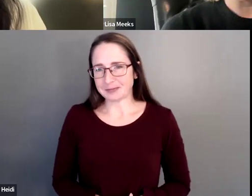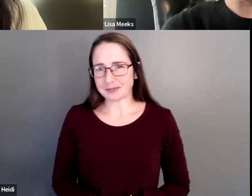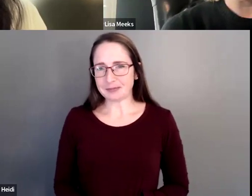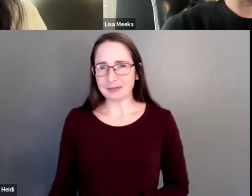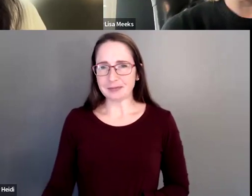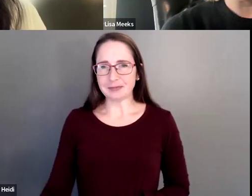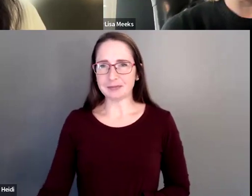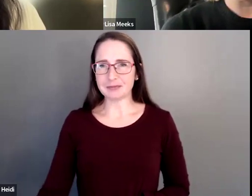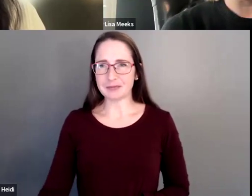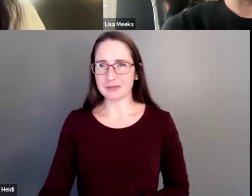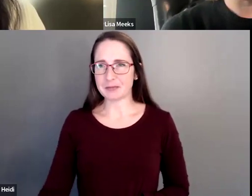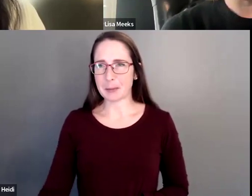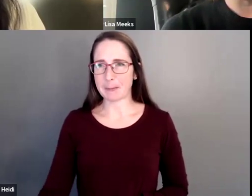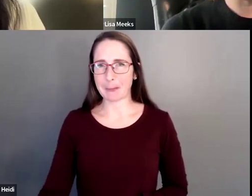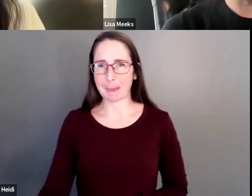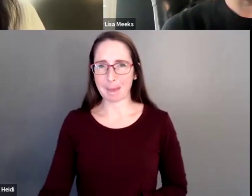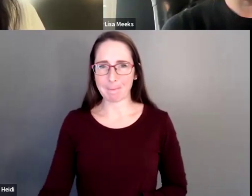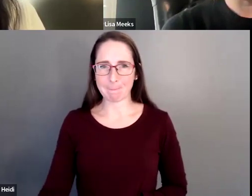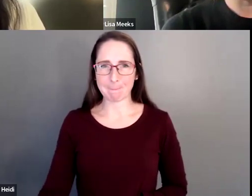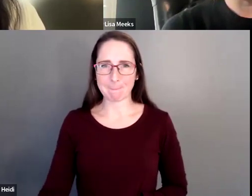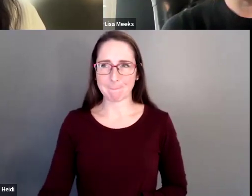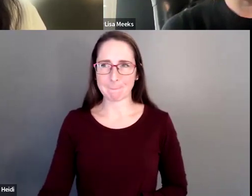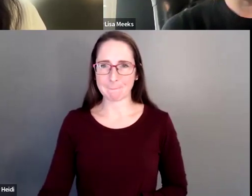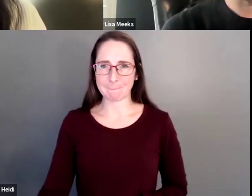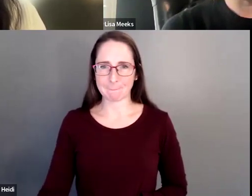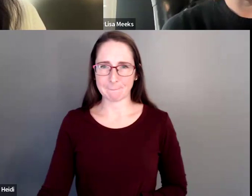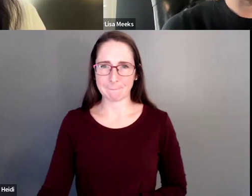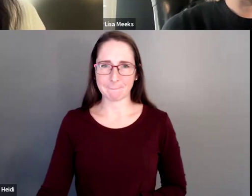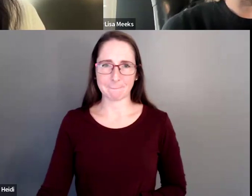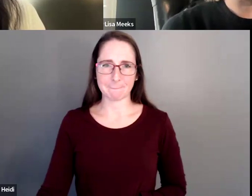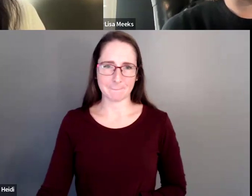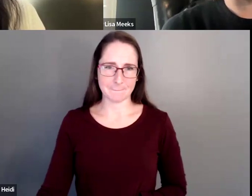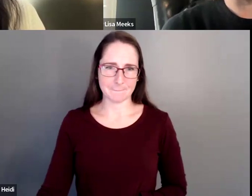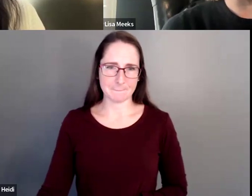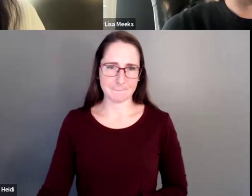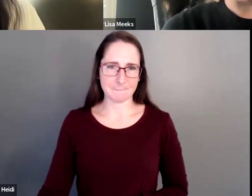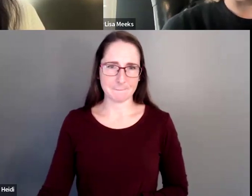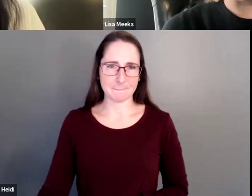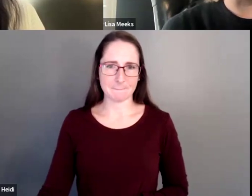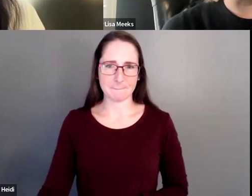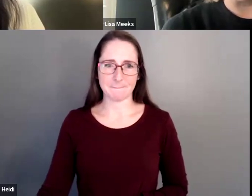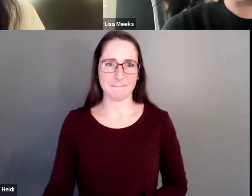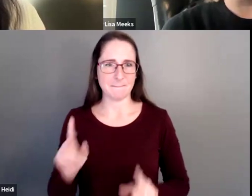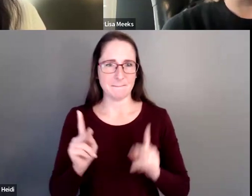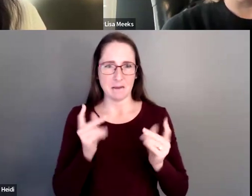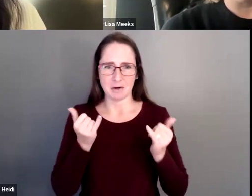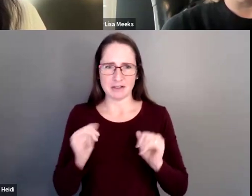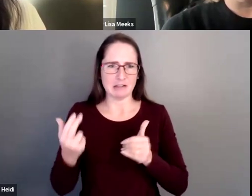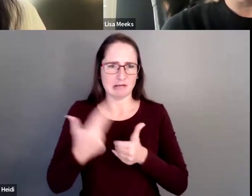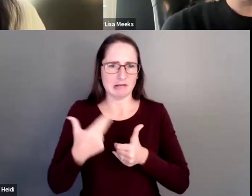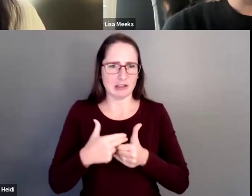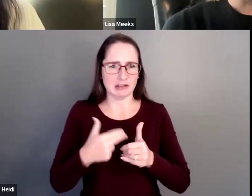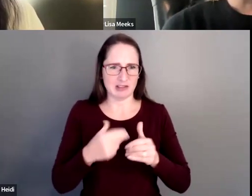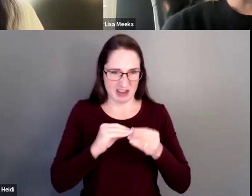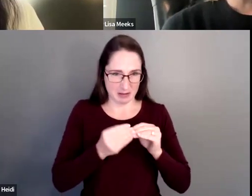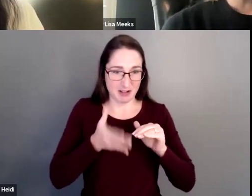to trickle in.